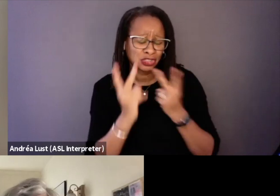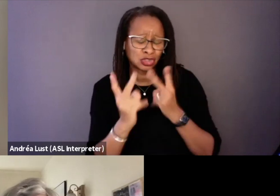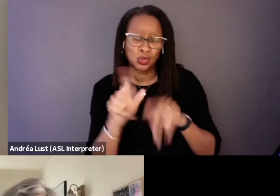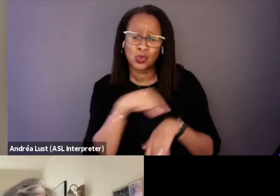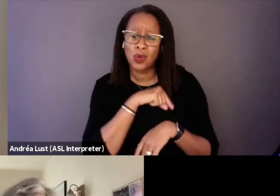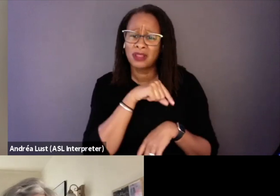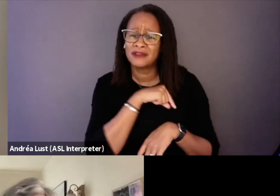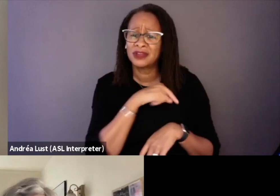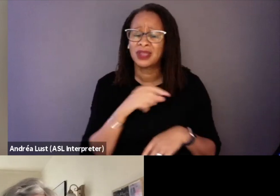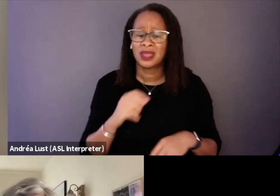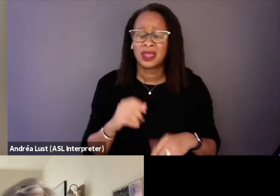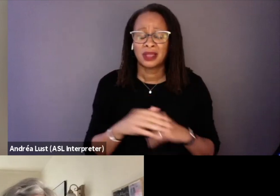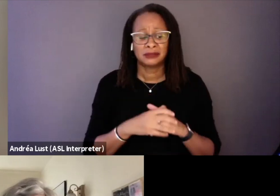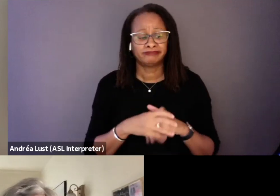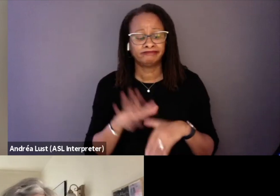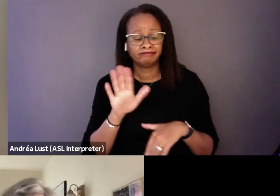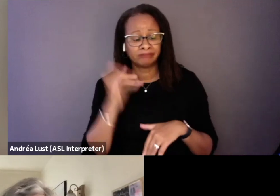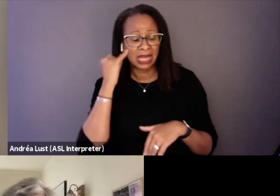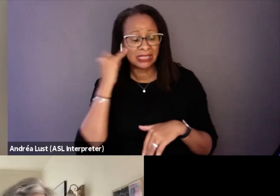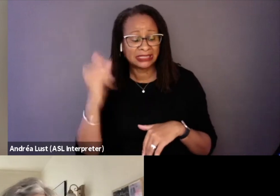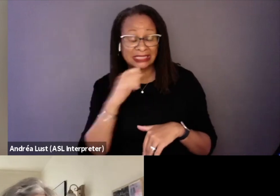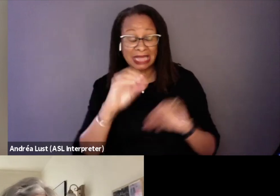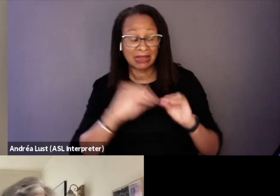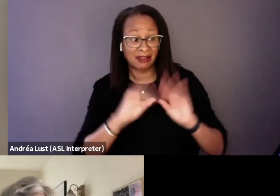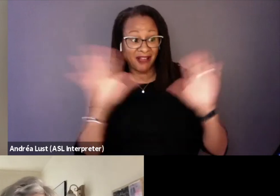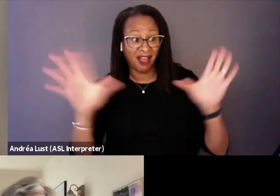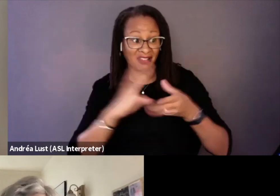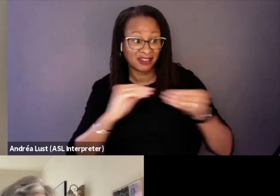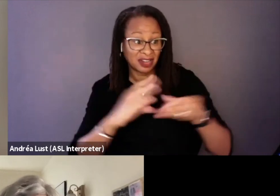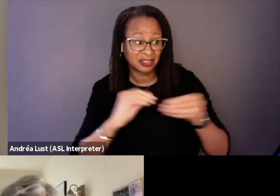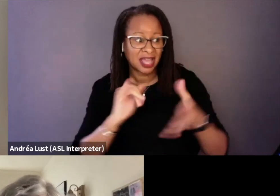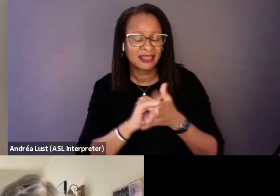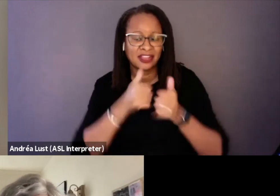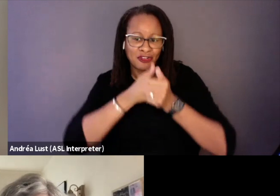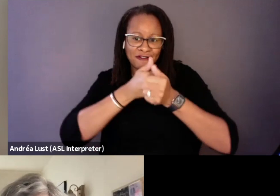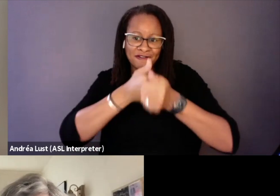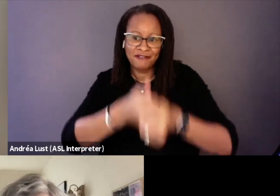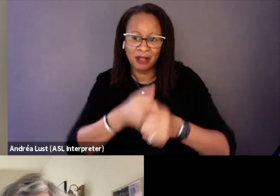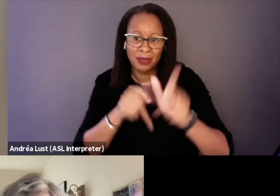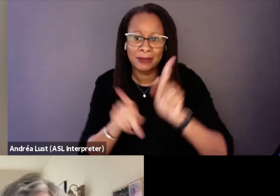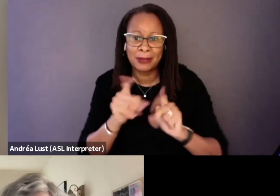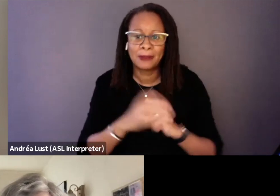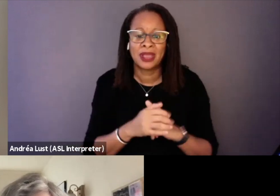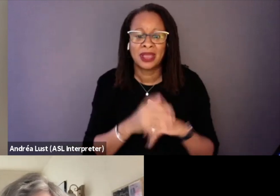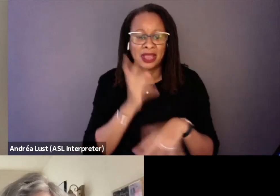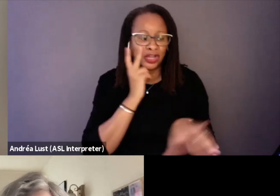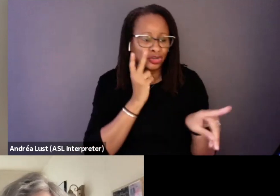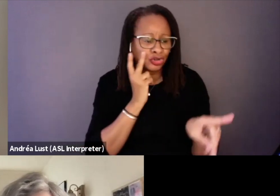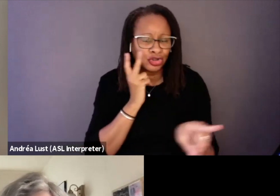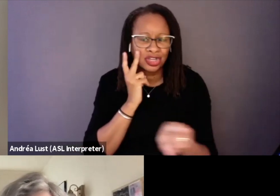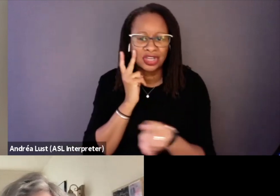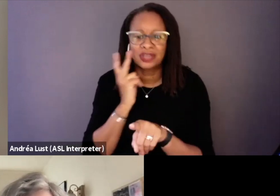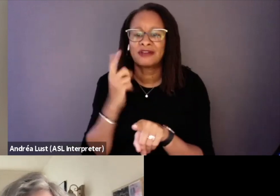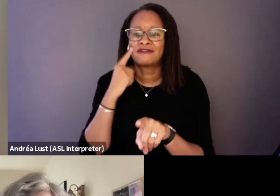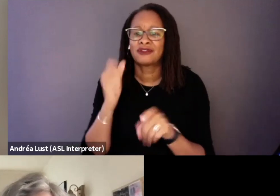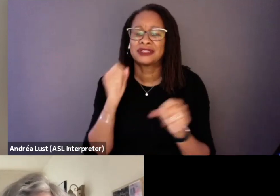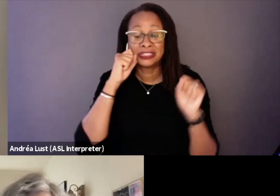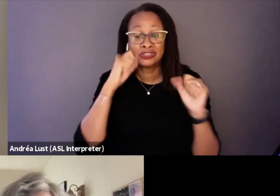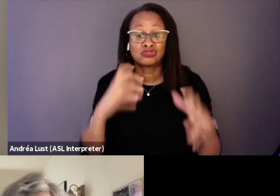the idea that it isn't an obvious narrative that you're following people, and you're looking for these extraordinary vistas and images